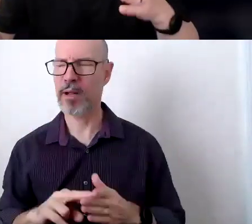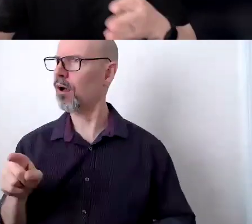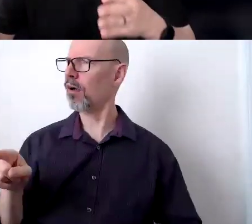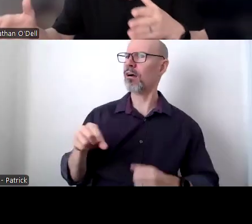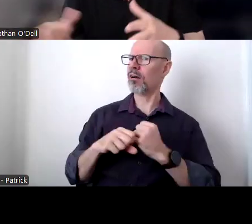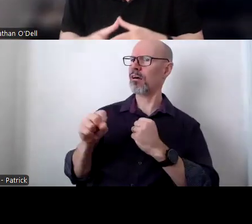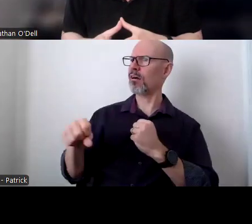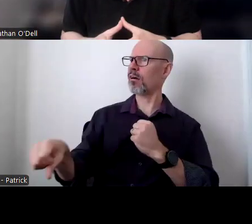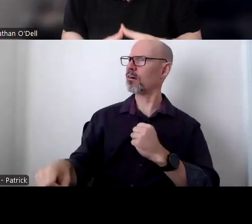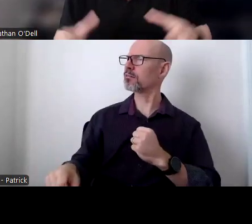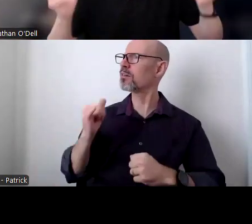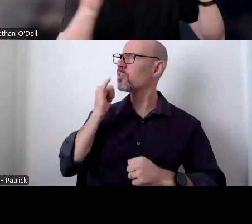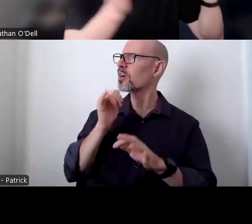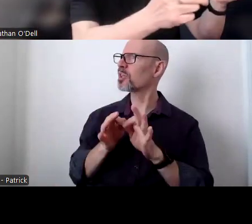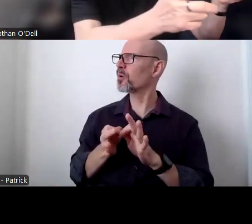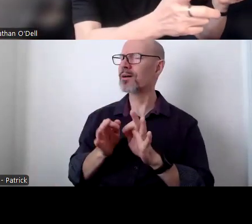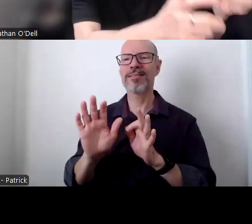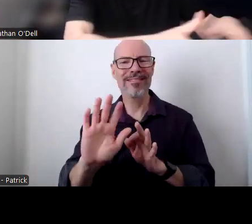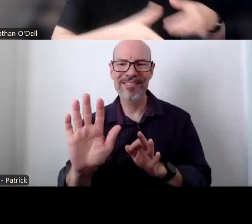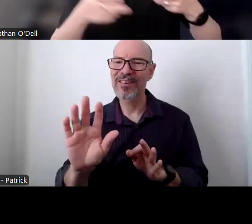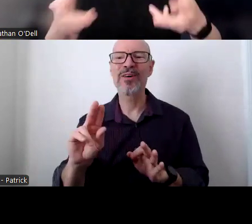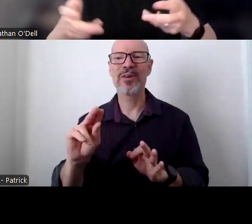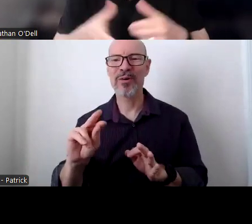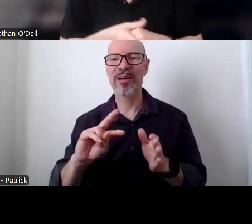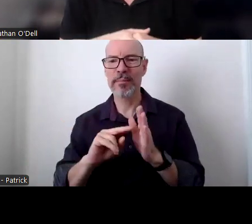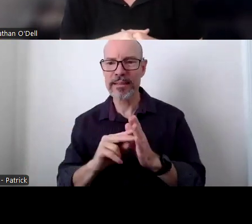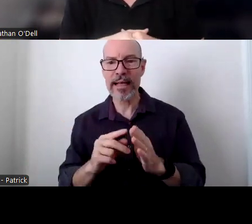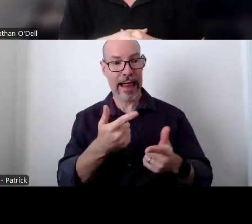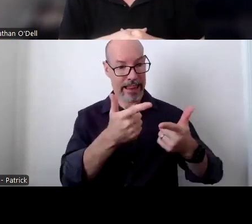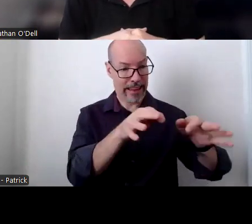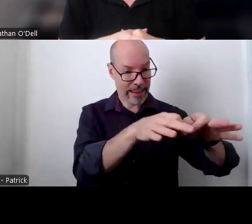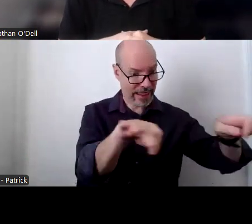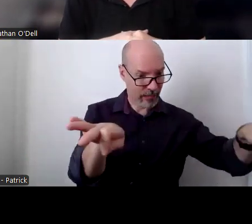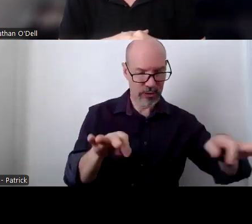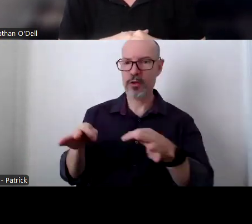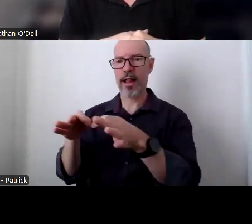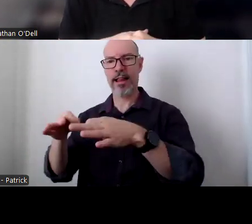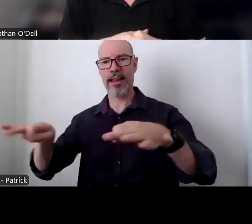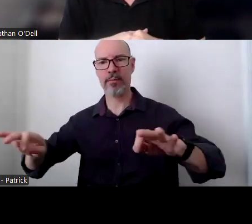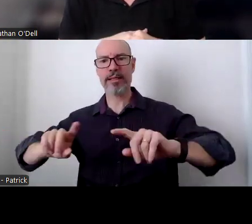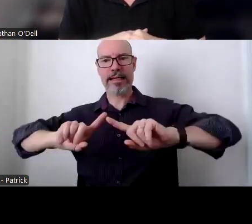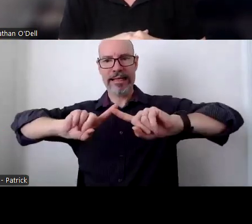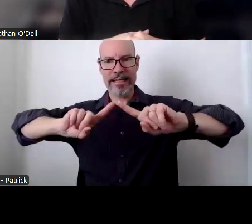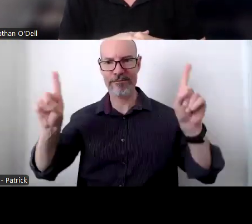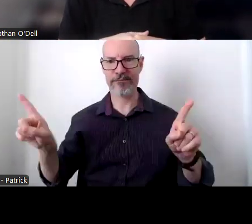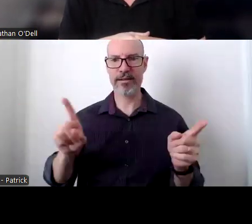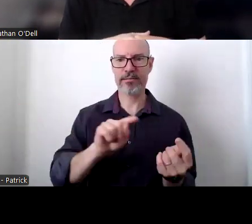interpretation is incorrect. You're not doing word for word You're taking one language and converting it into a completely